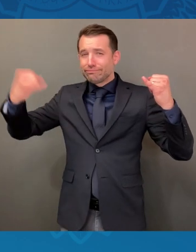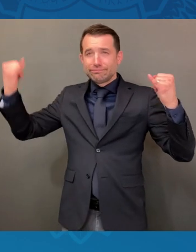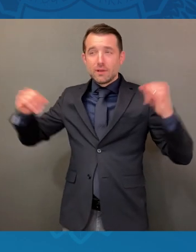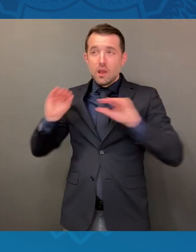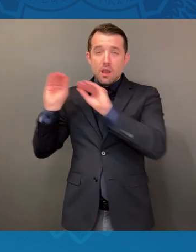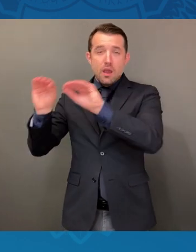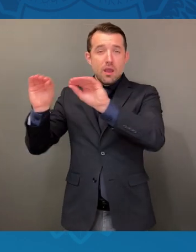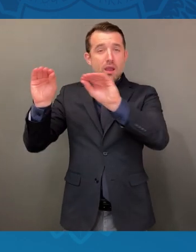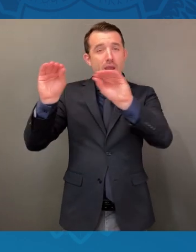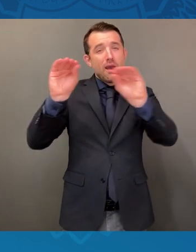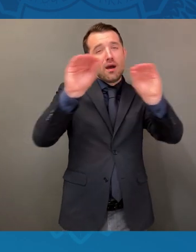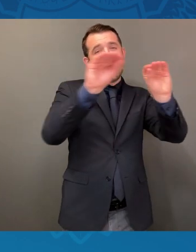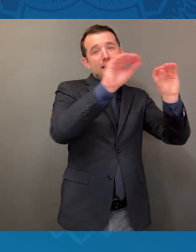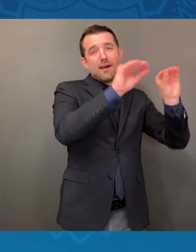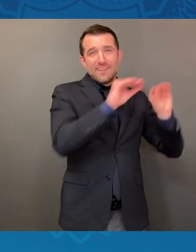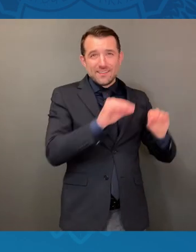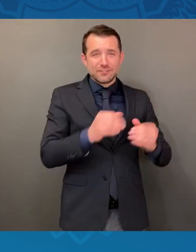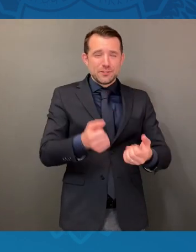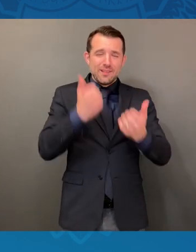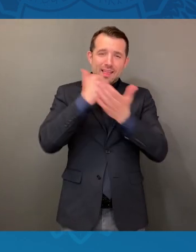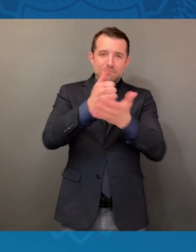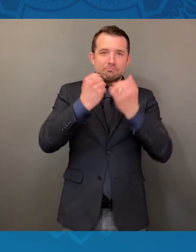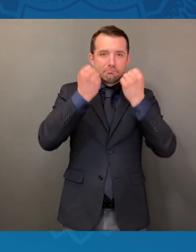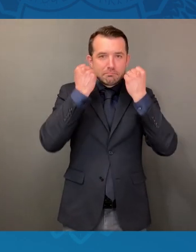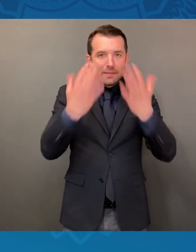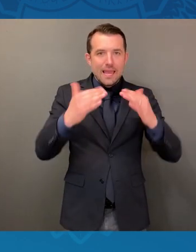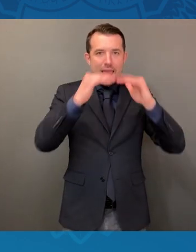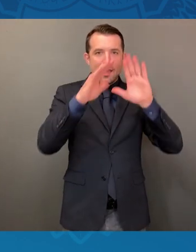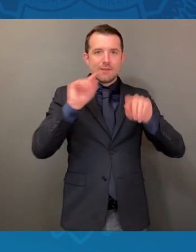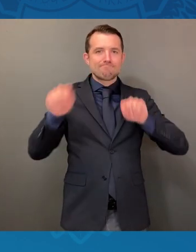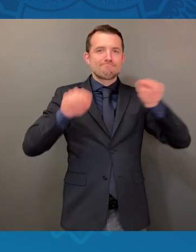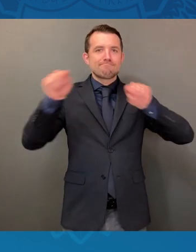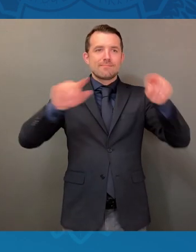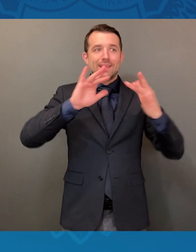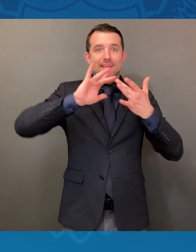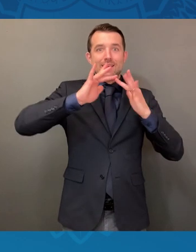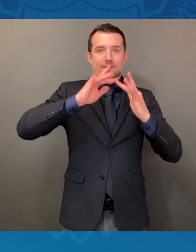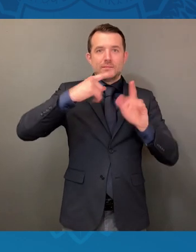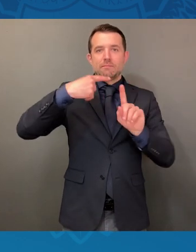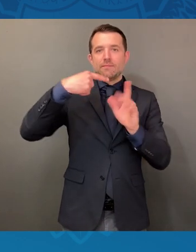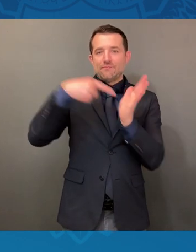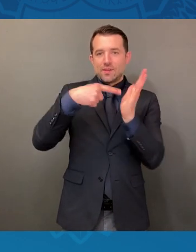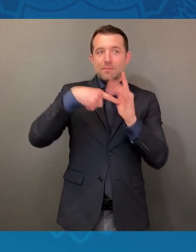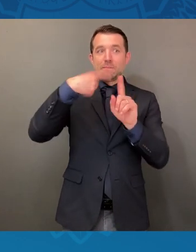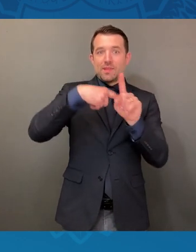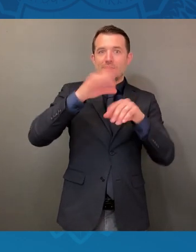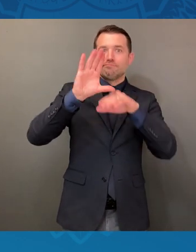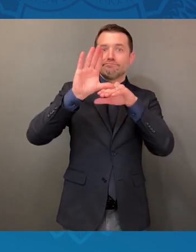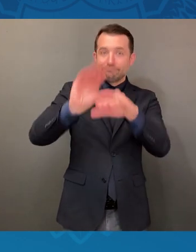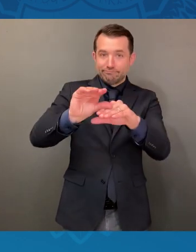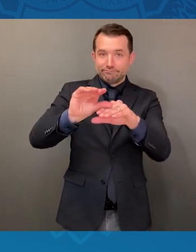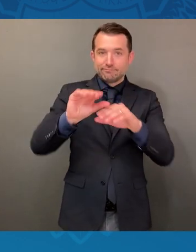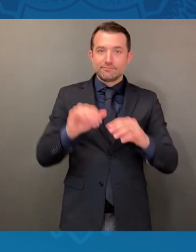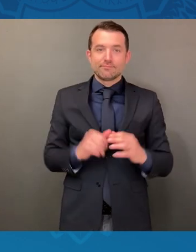lower their monthly internet bill. Thanks to this law, one in four American households